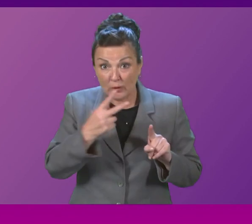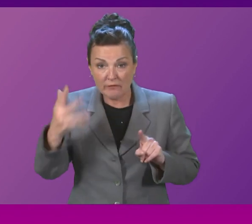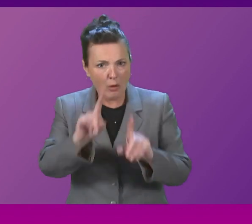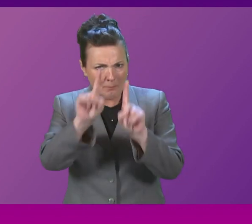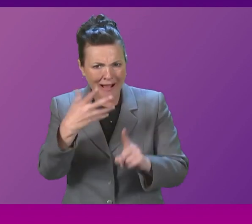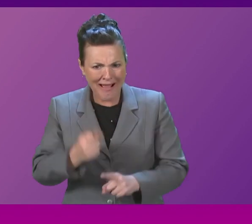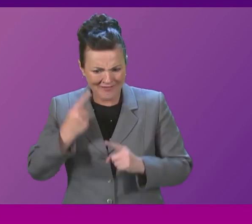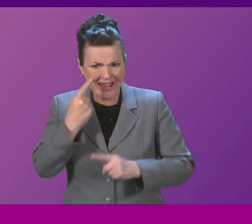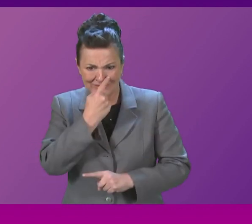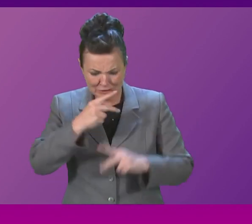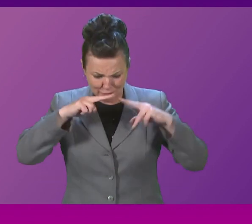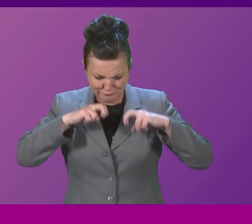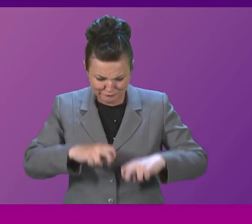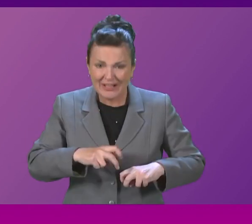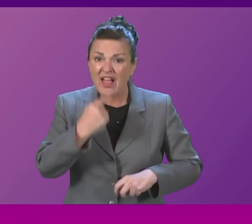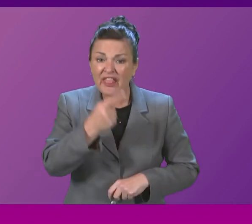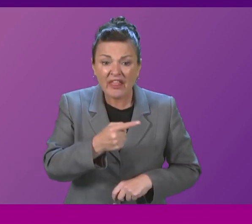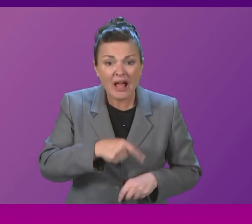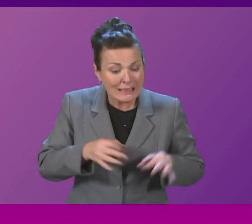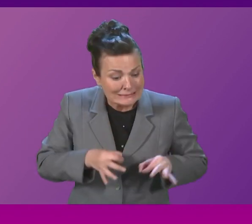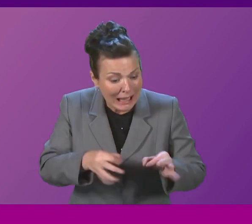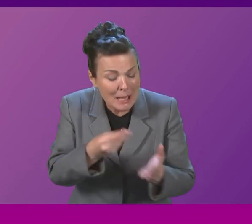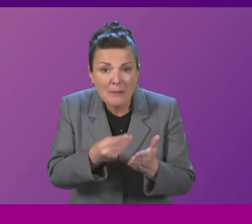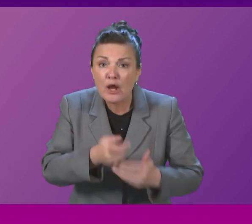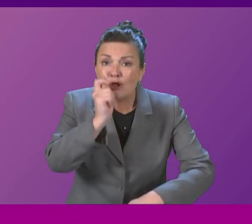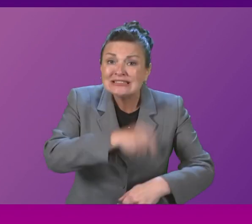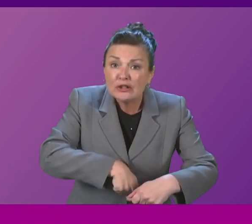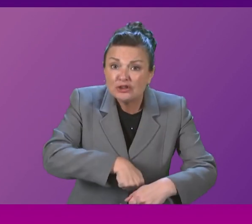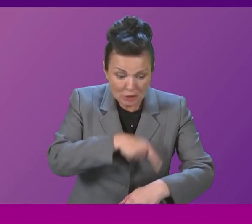have long-term detrimental effects, the United Kingdom Government’s sanctions policy is